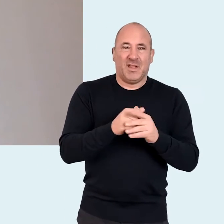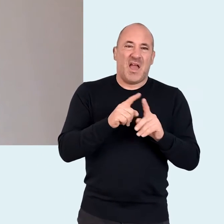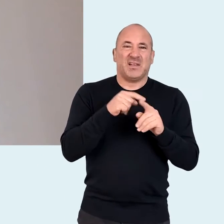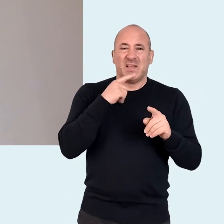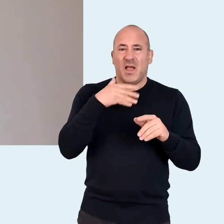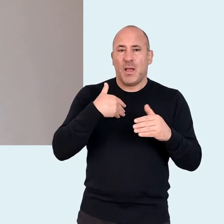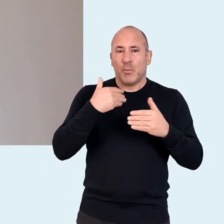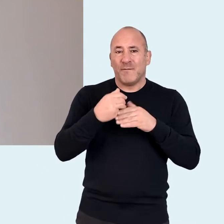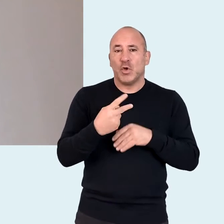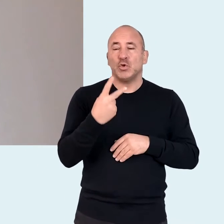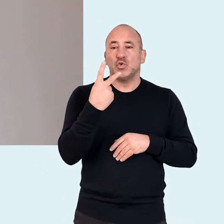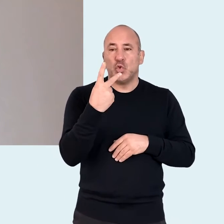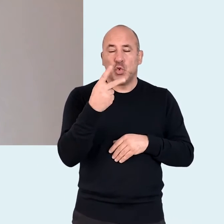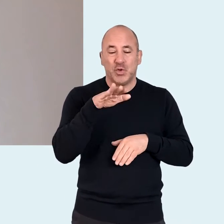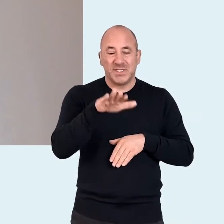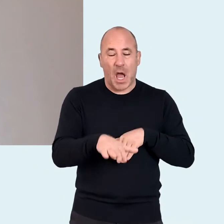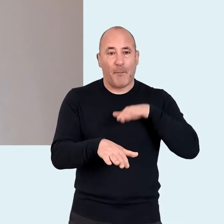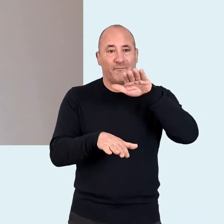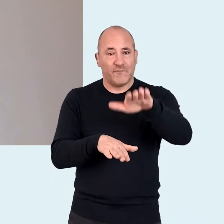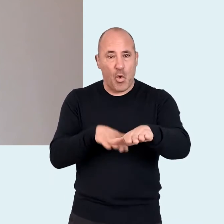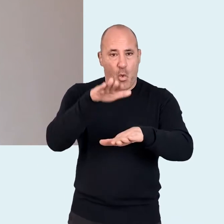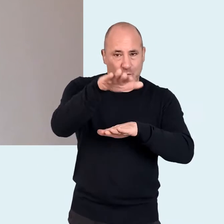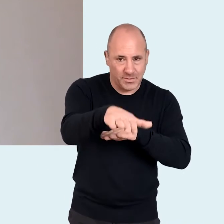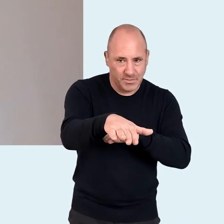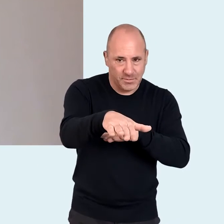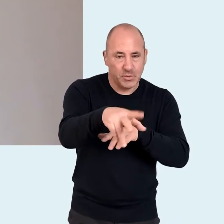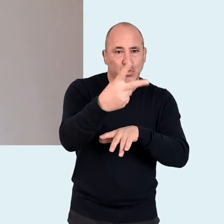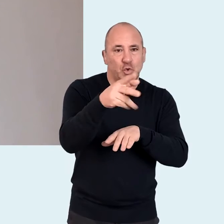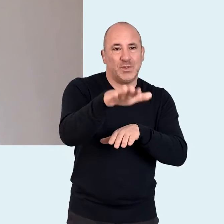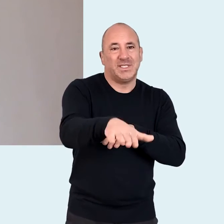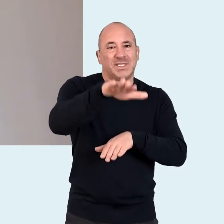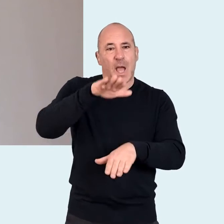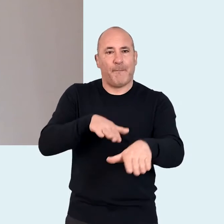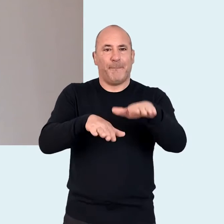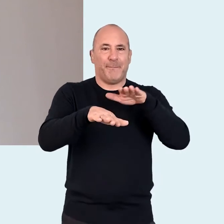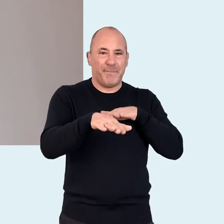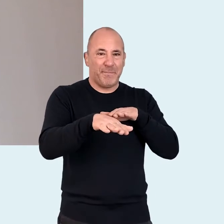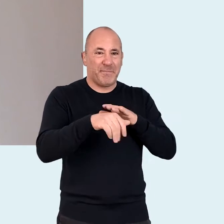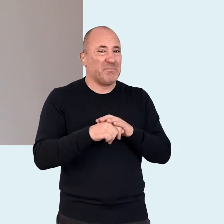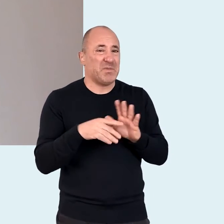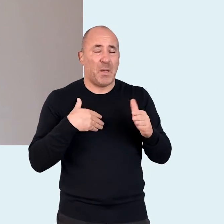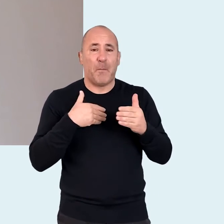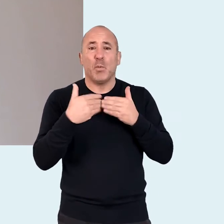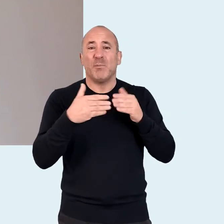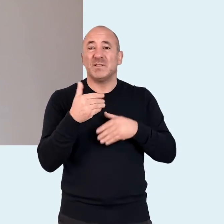than saying, for example, that the move is two steps forward and two steps back. I might